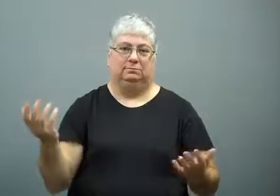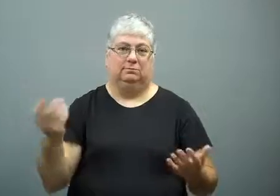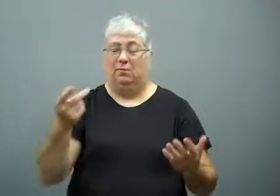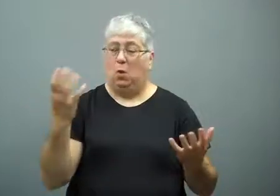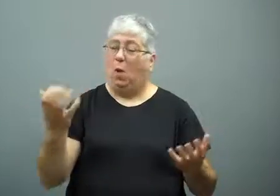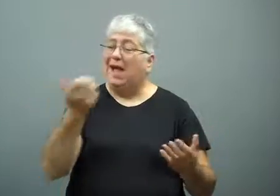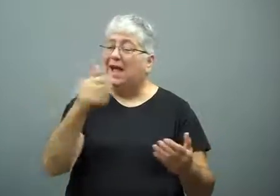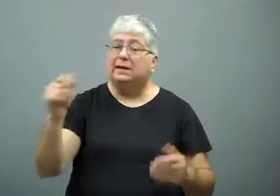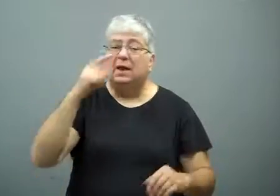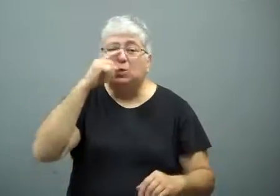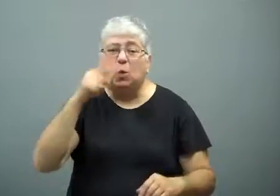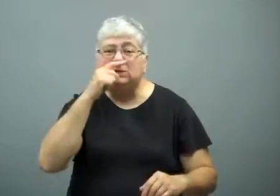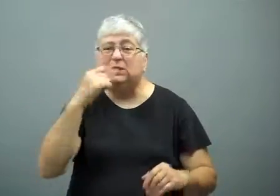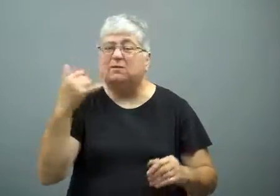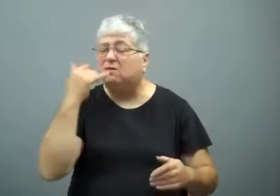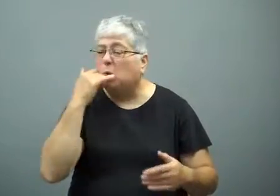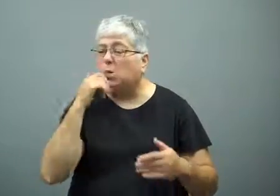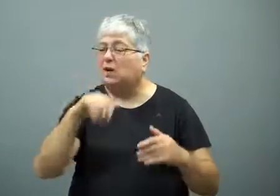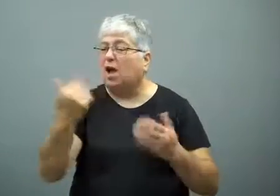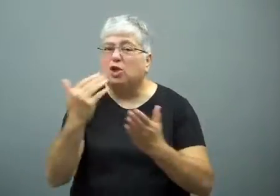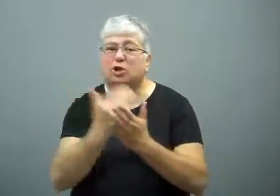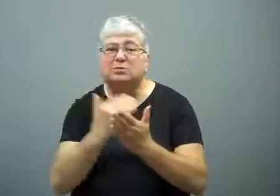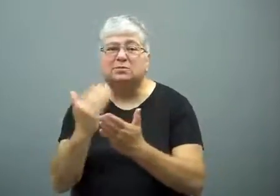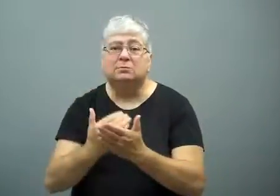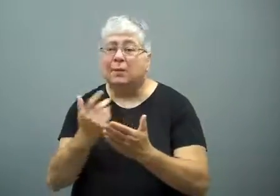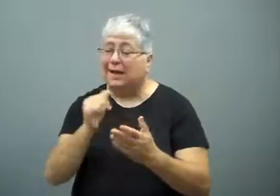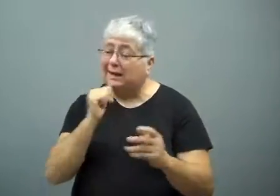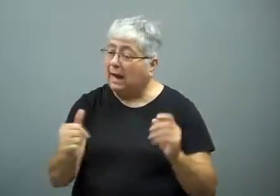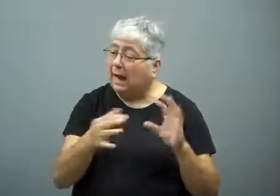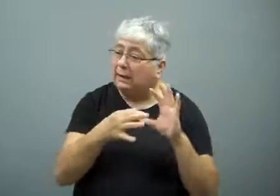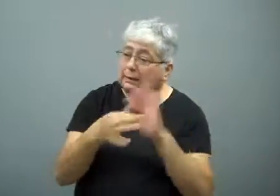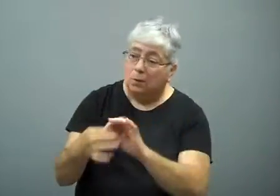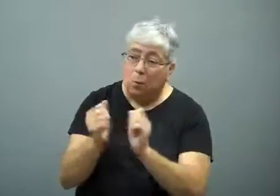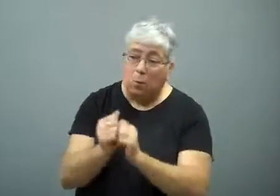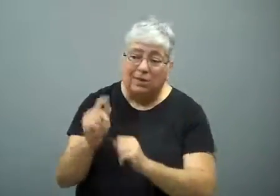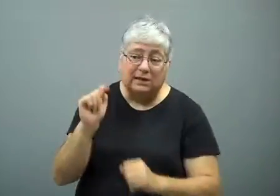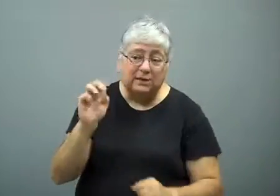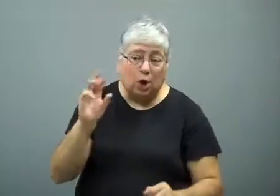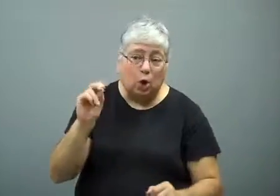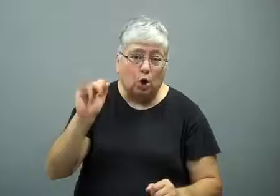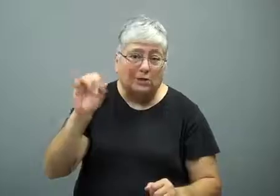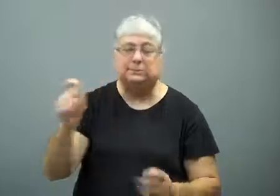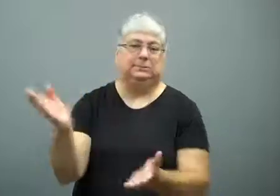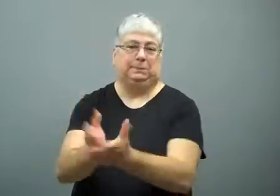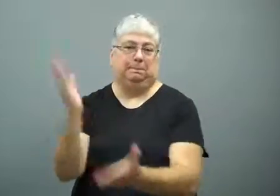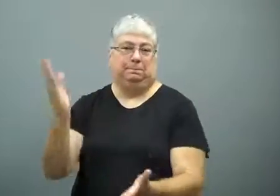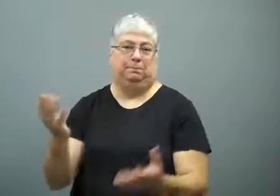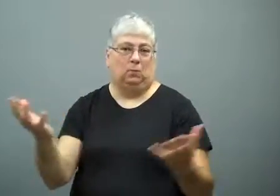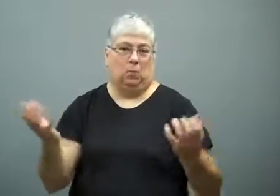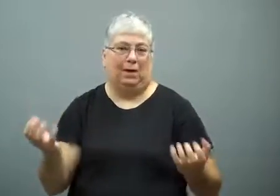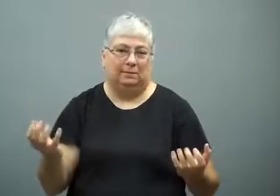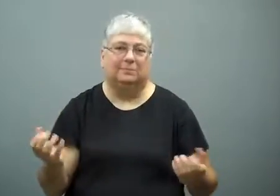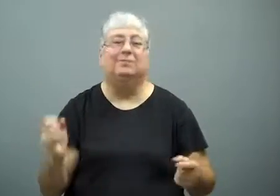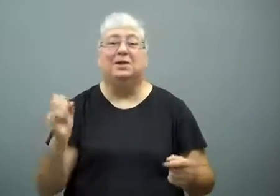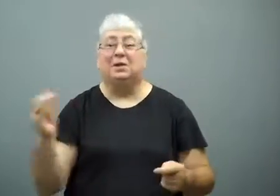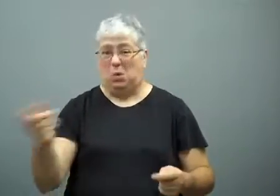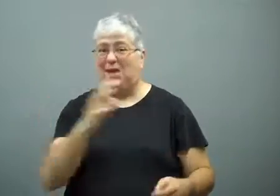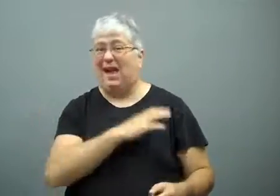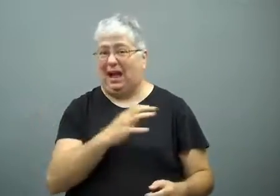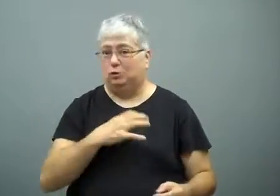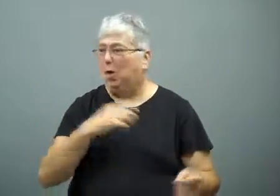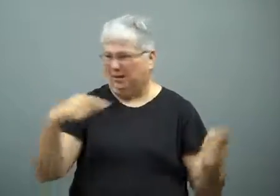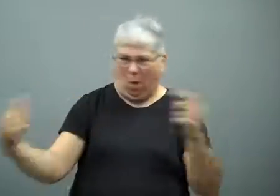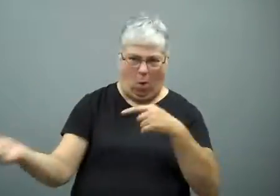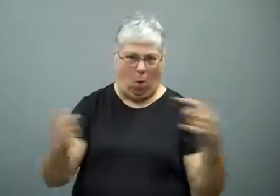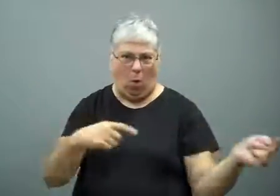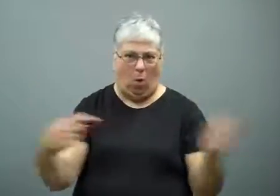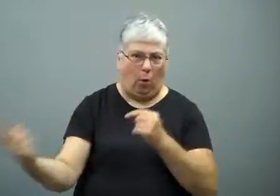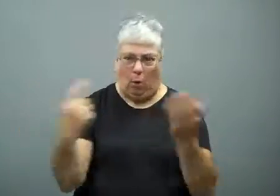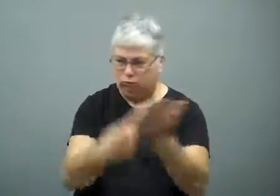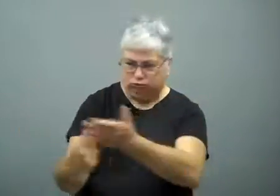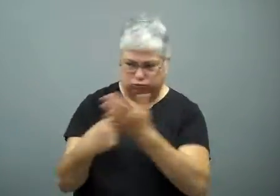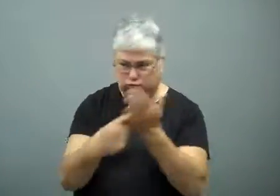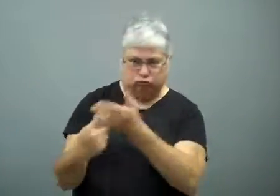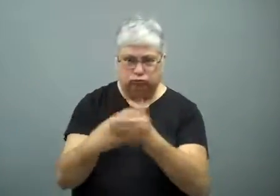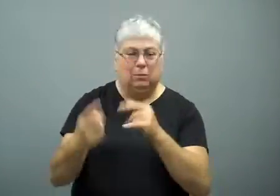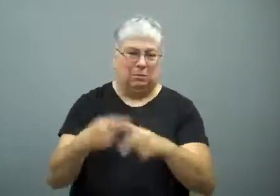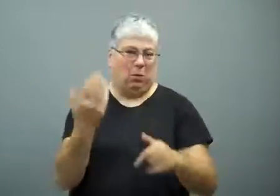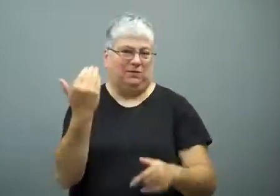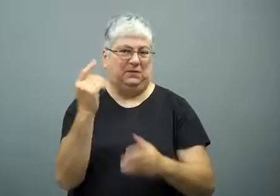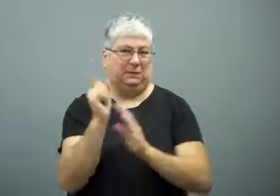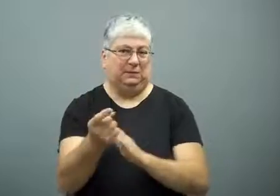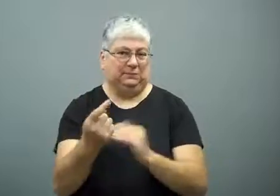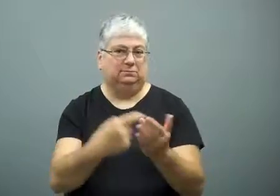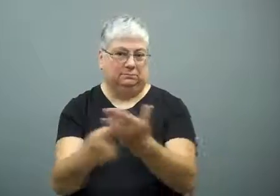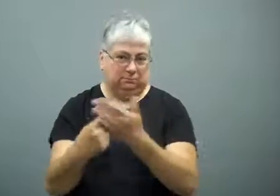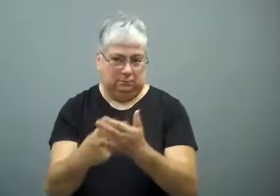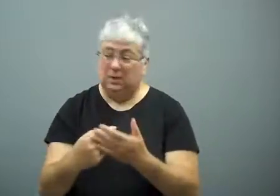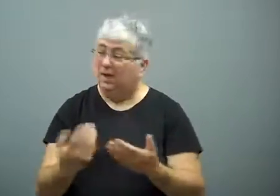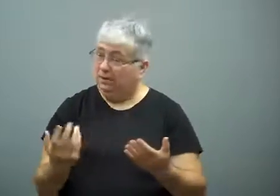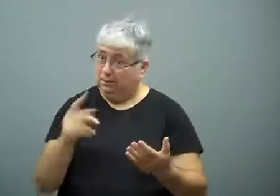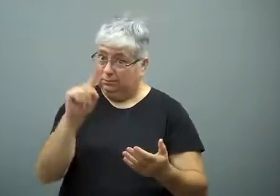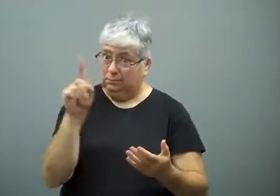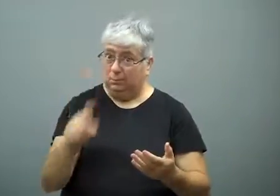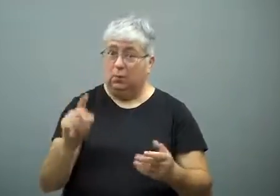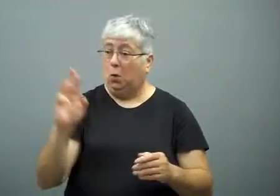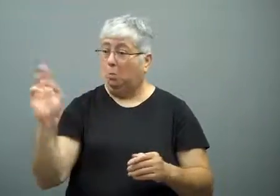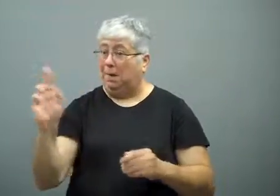Any type of surveillance or records search unrelated to terrorism is to be stopped.